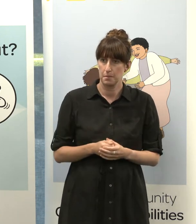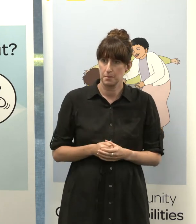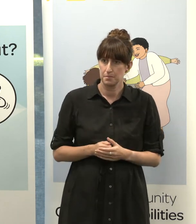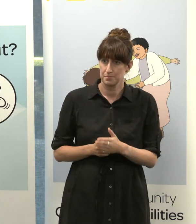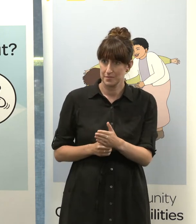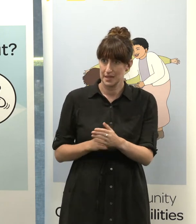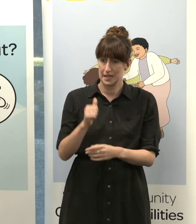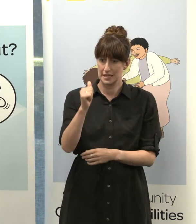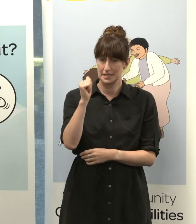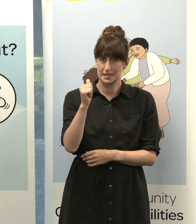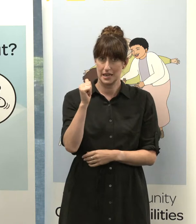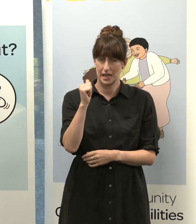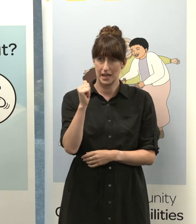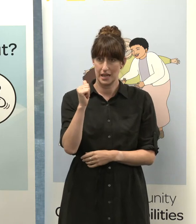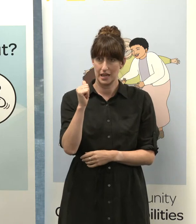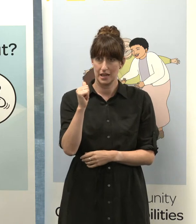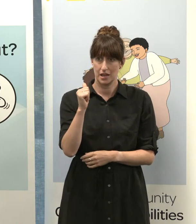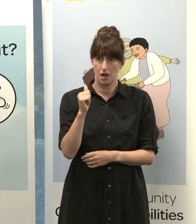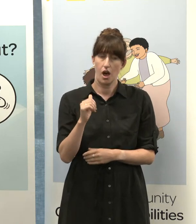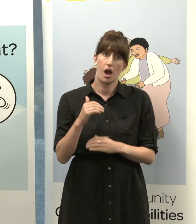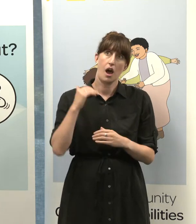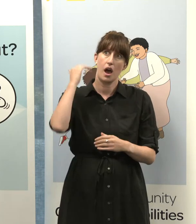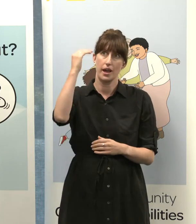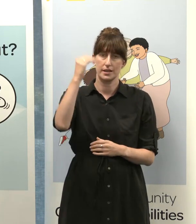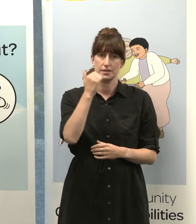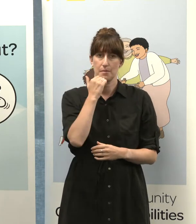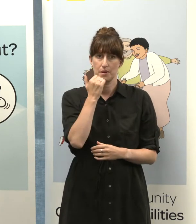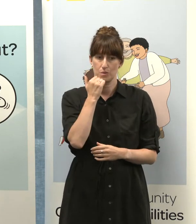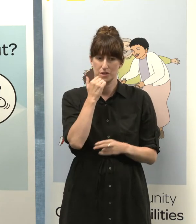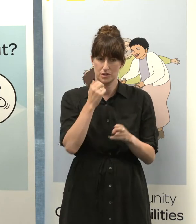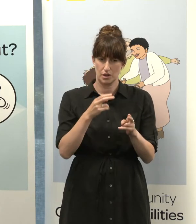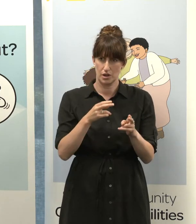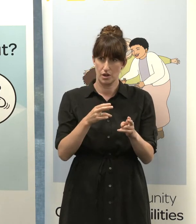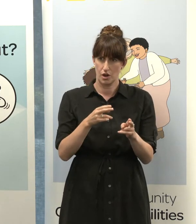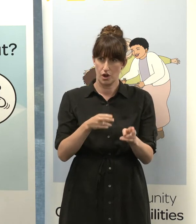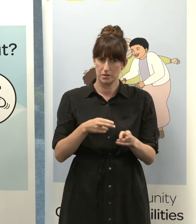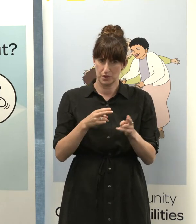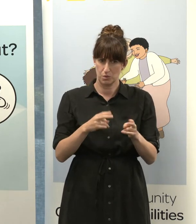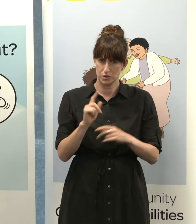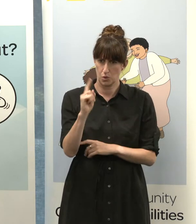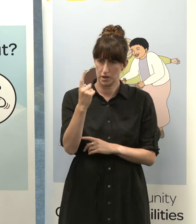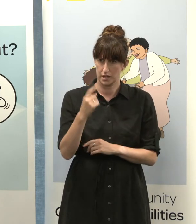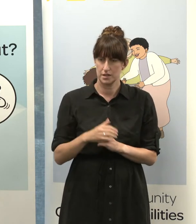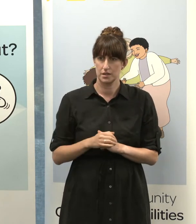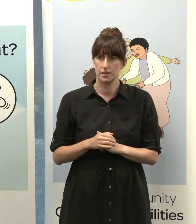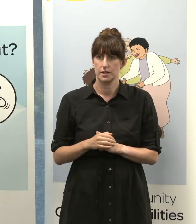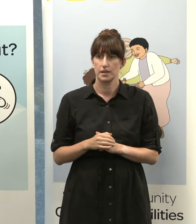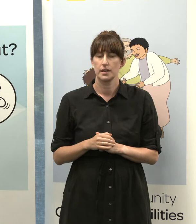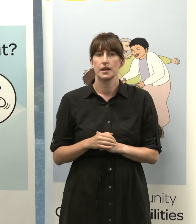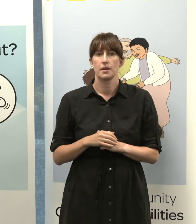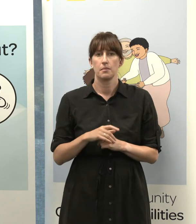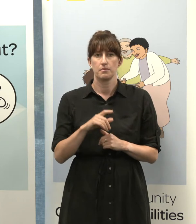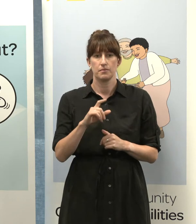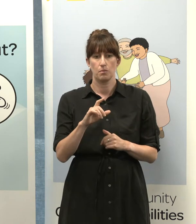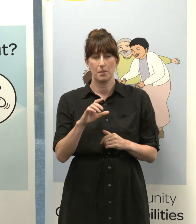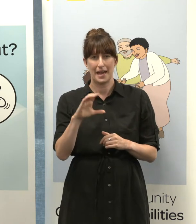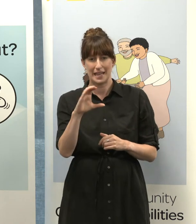rather than any particular problem. The highest number of hospitalisations was in